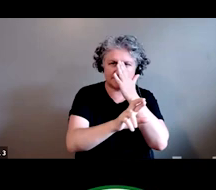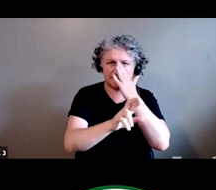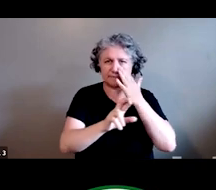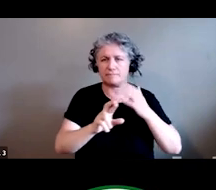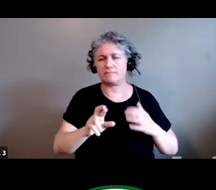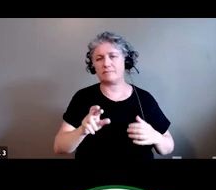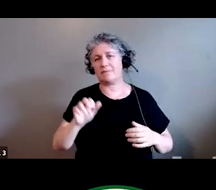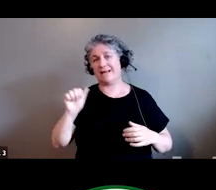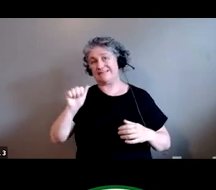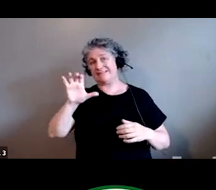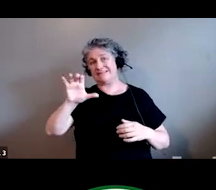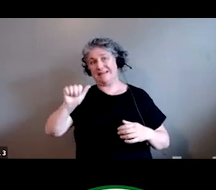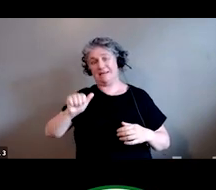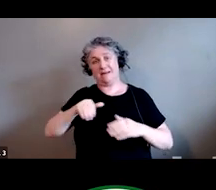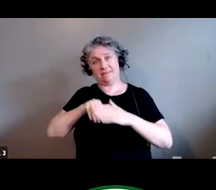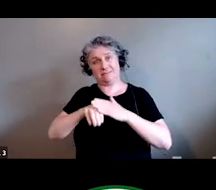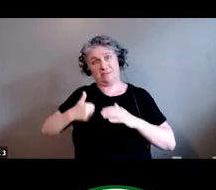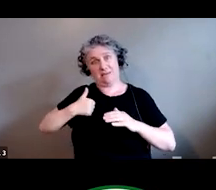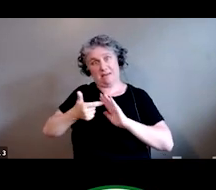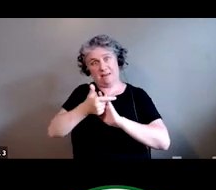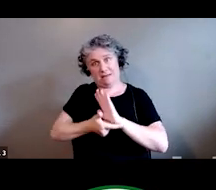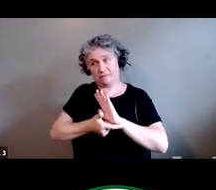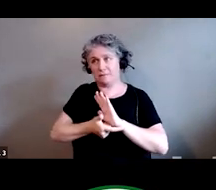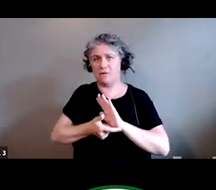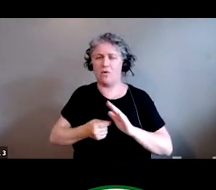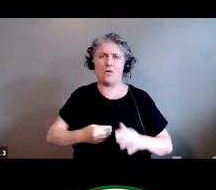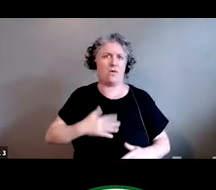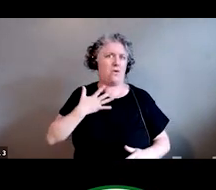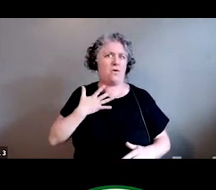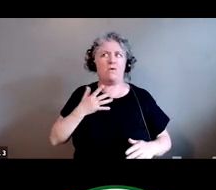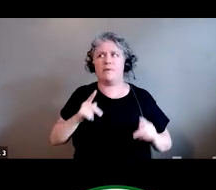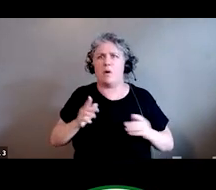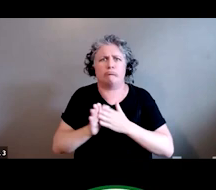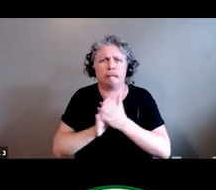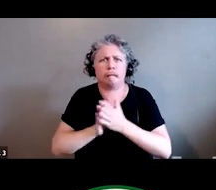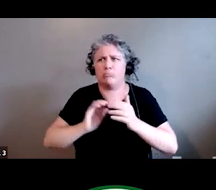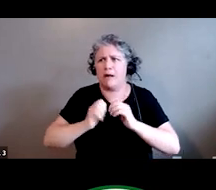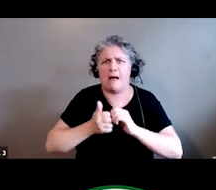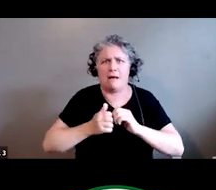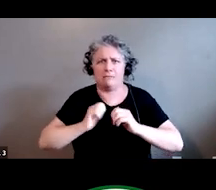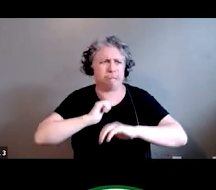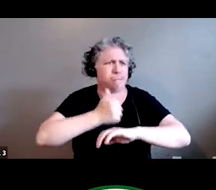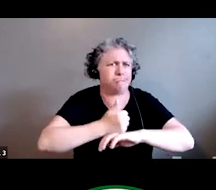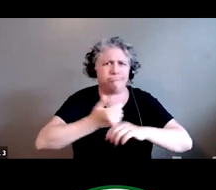Act. It is so encouraging seeing the enthusiasm, the outreach from our neighboring national